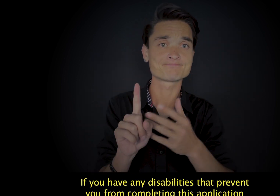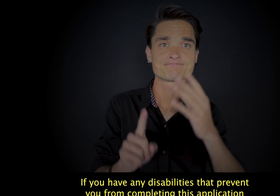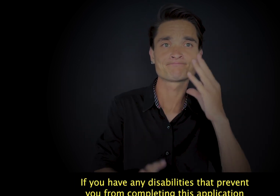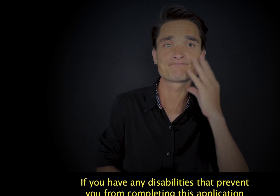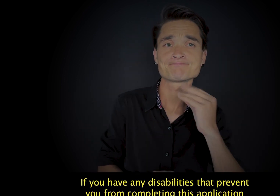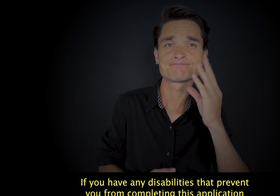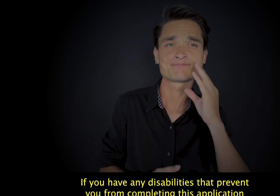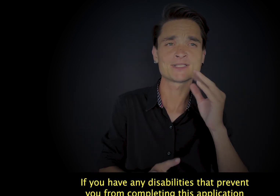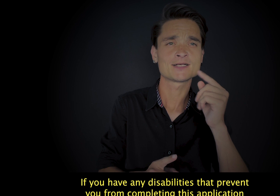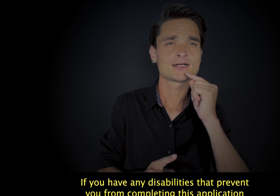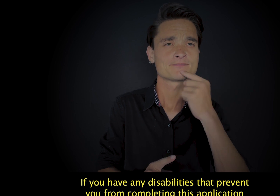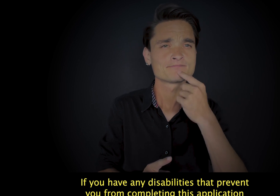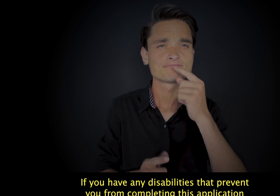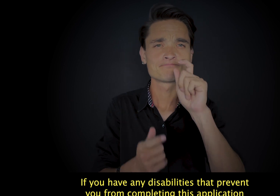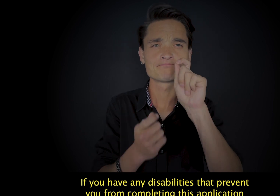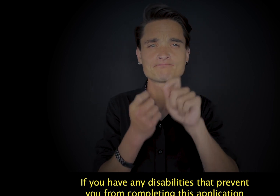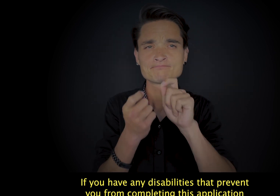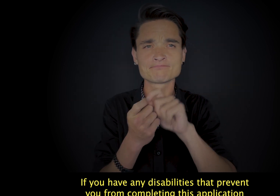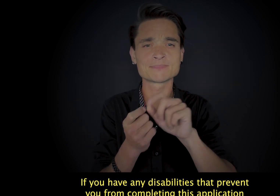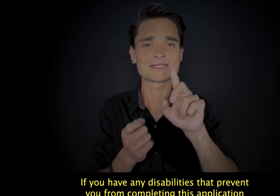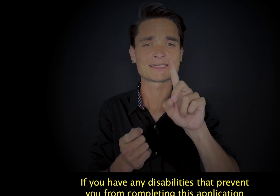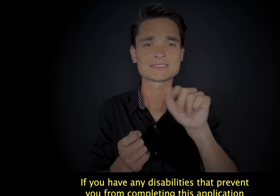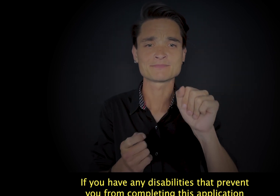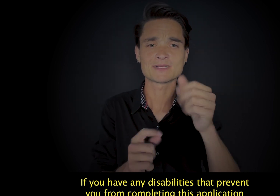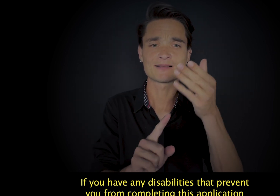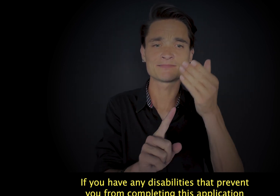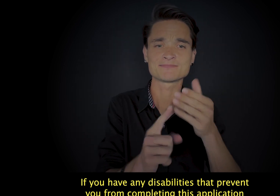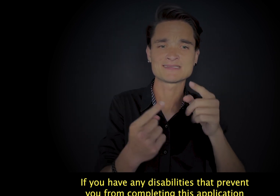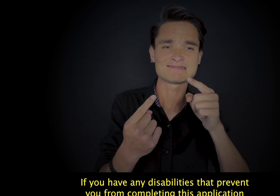If you have any disabilities that prevent you from completing this application